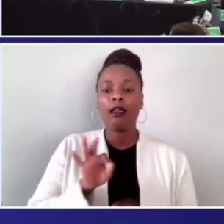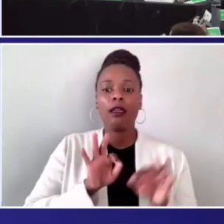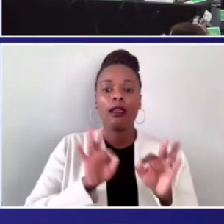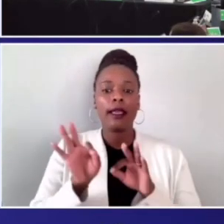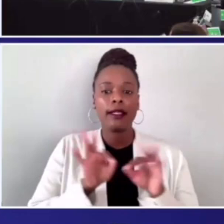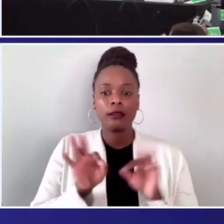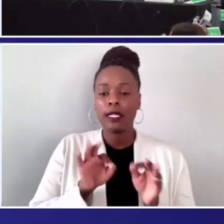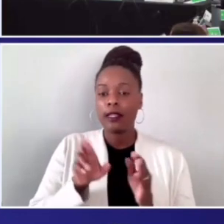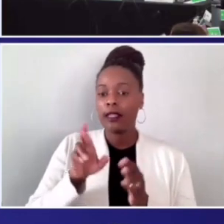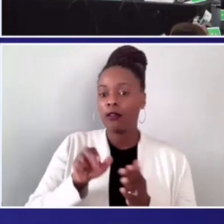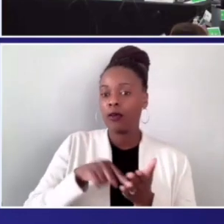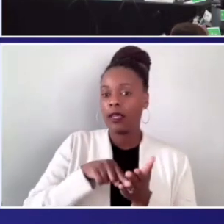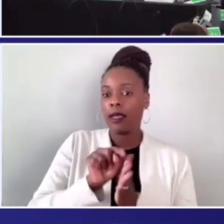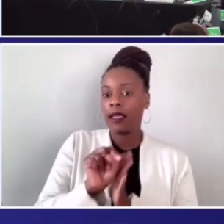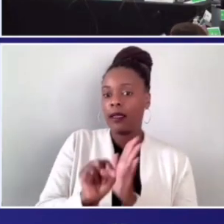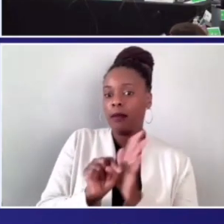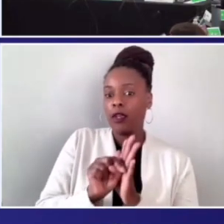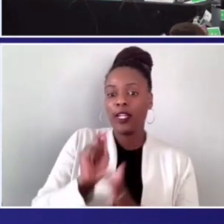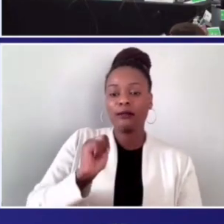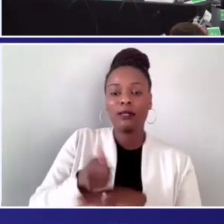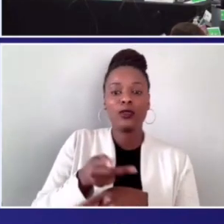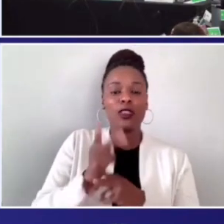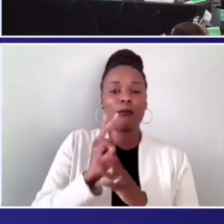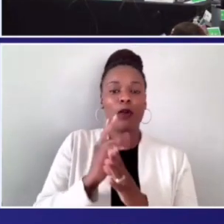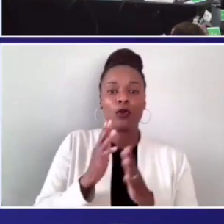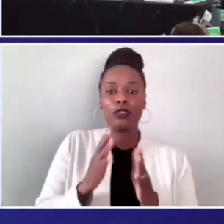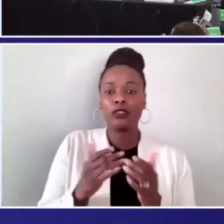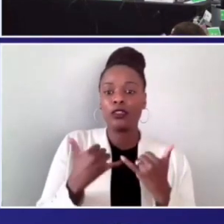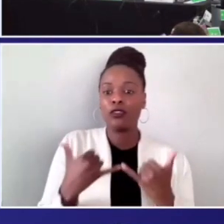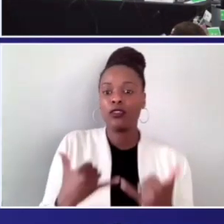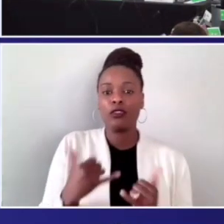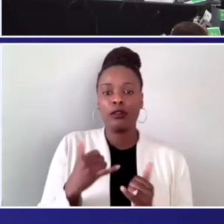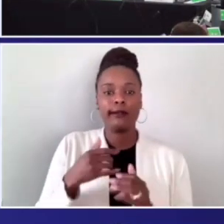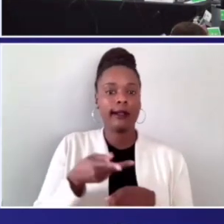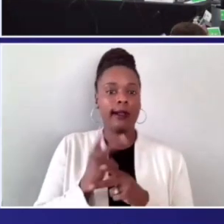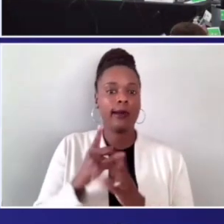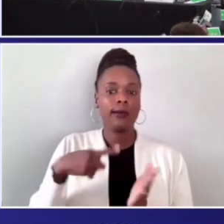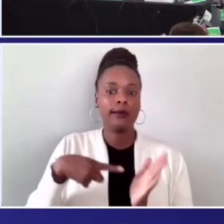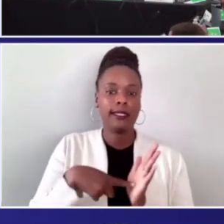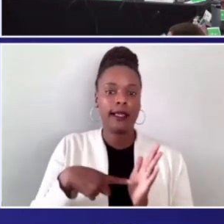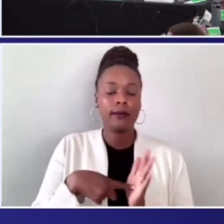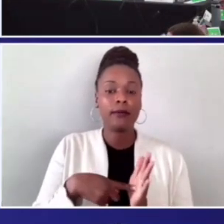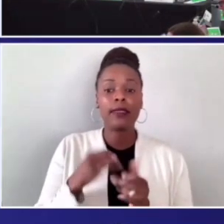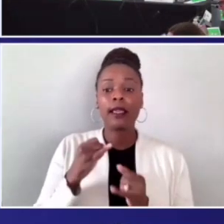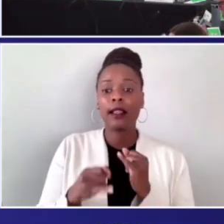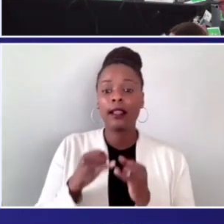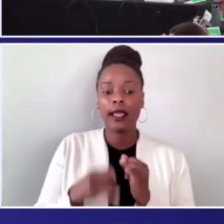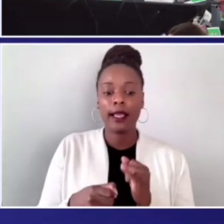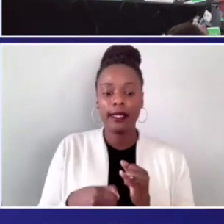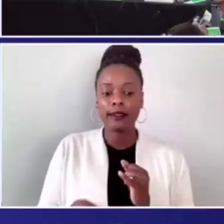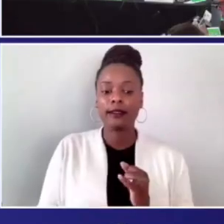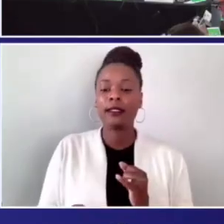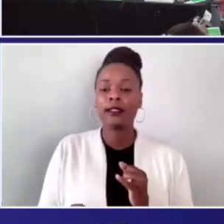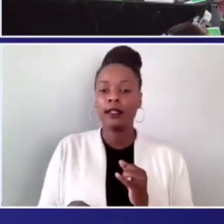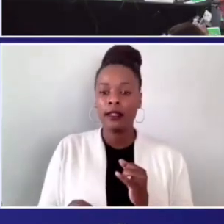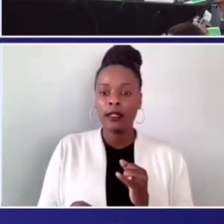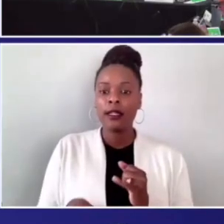the borrower's outstanding loan debt. And finally, paragraph 685.208(k) contains